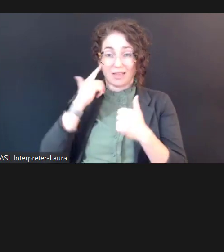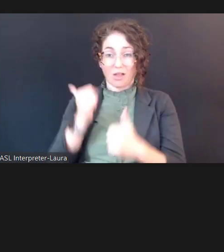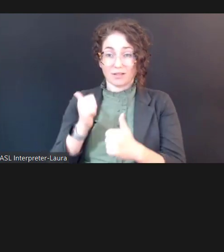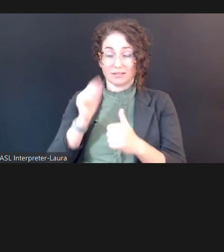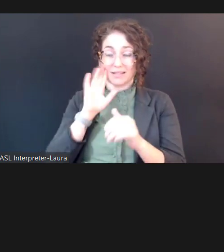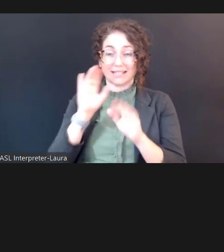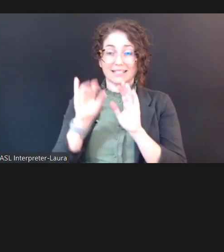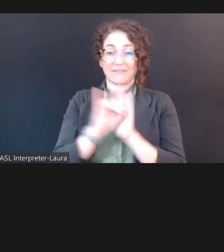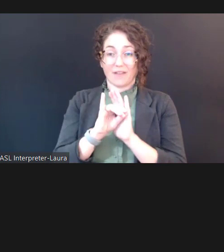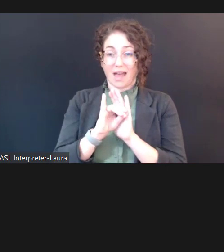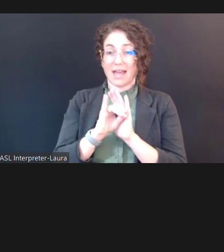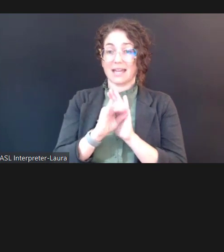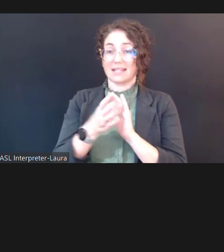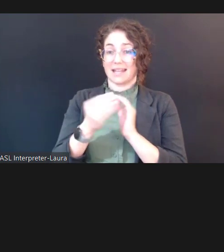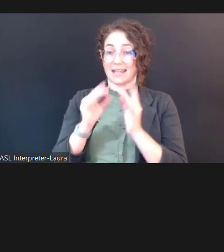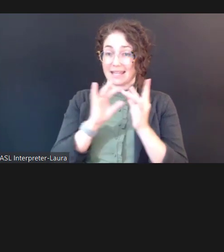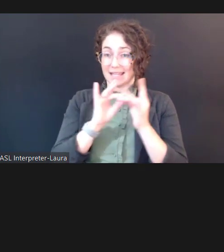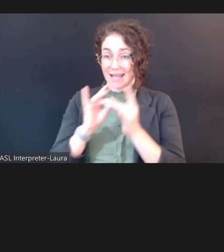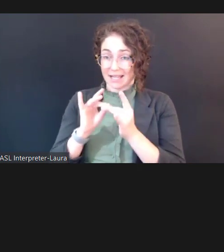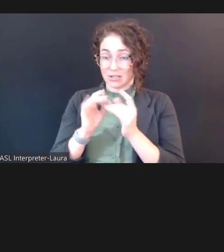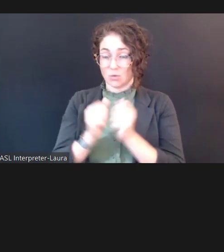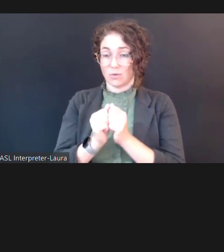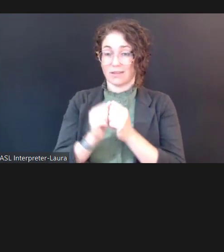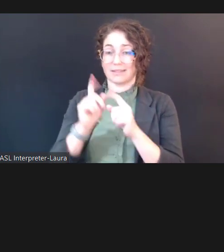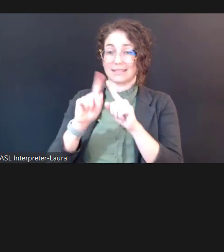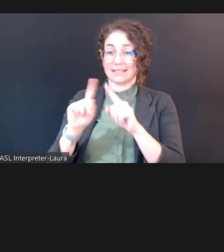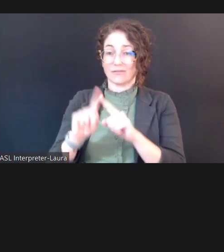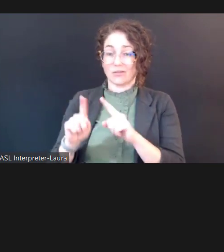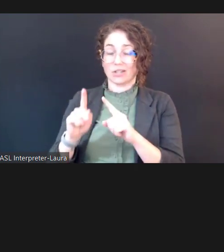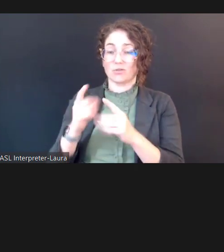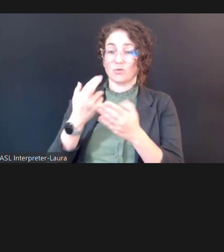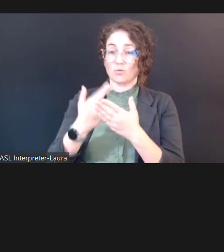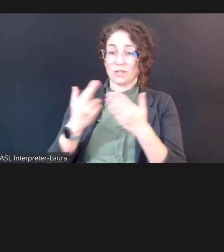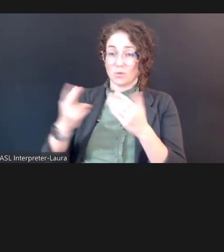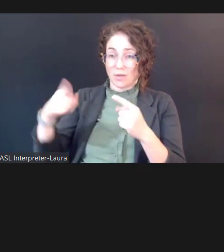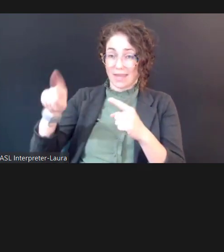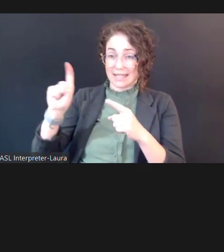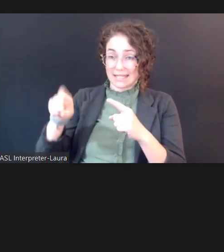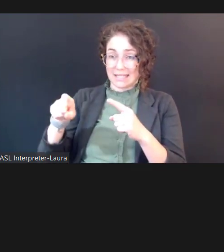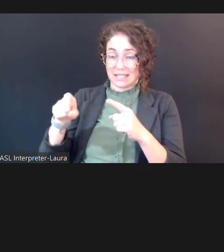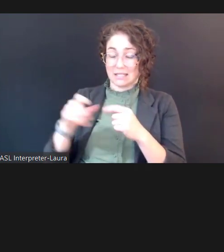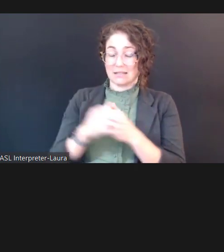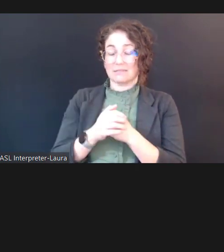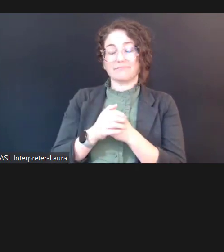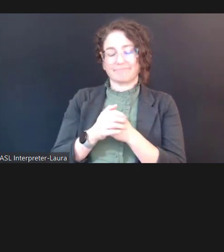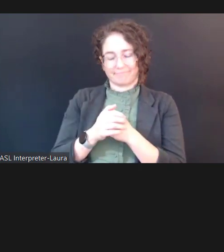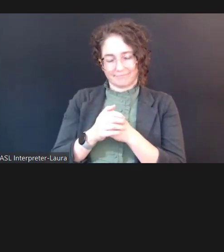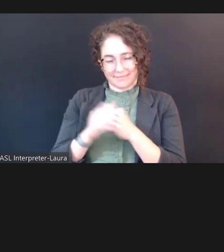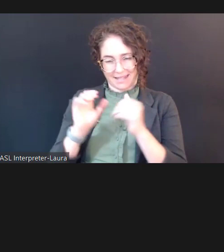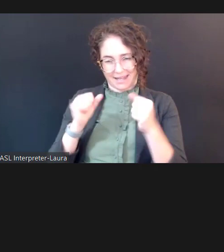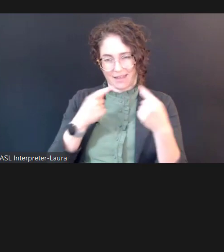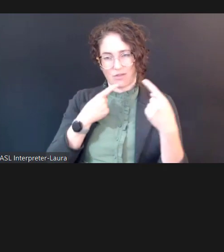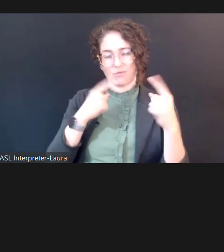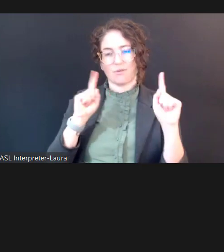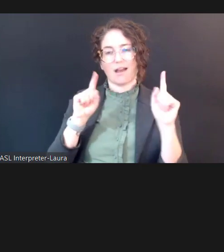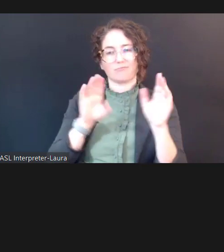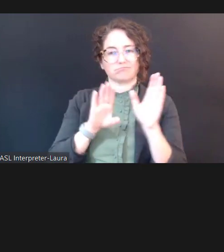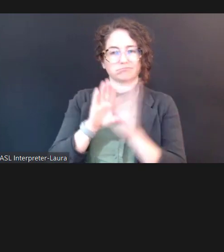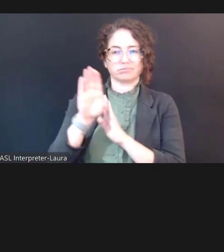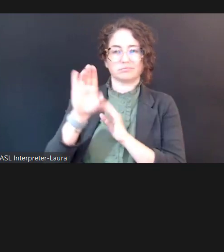the intervention resources that they need, they can thrive just like we saw in these examples here.